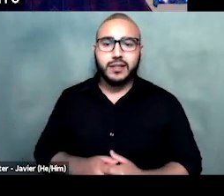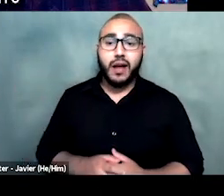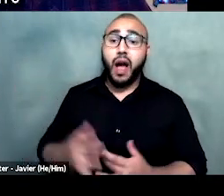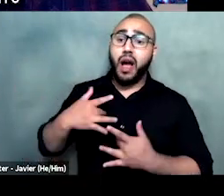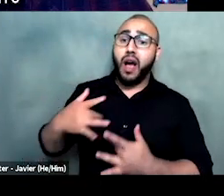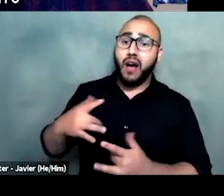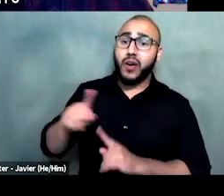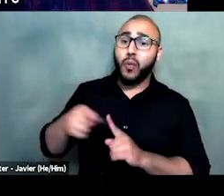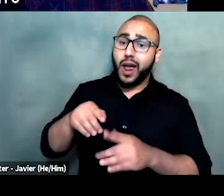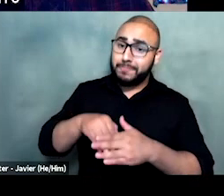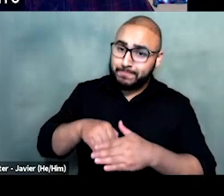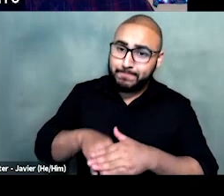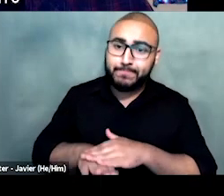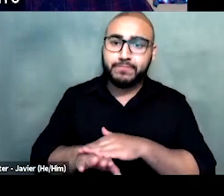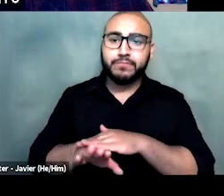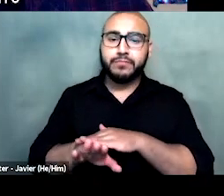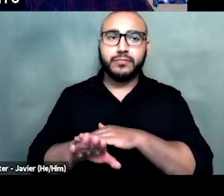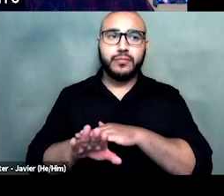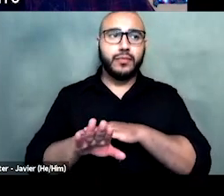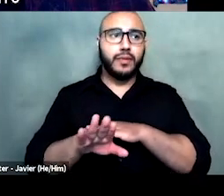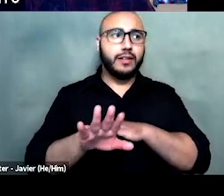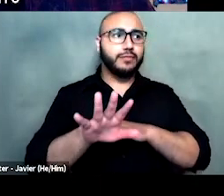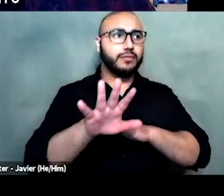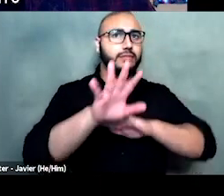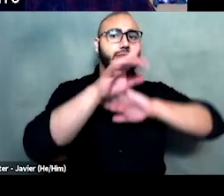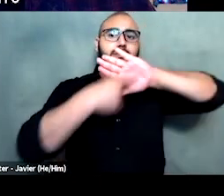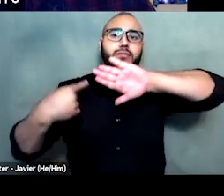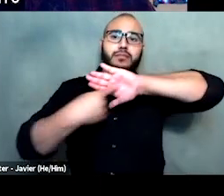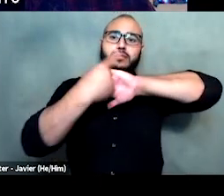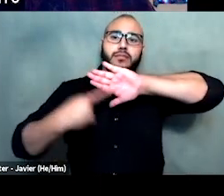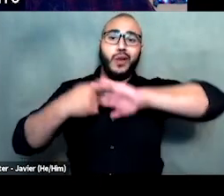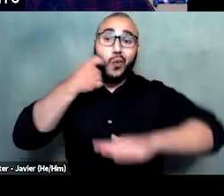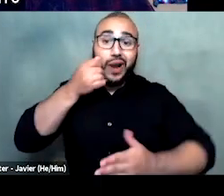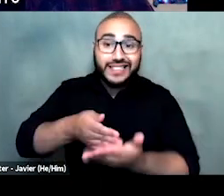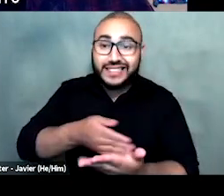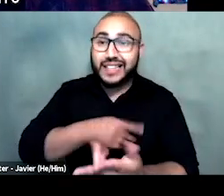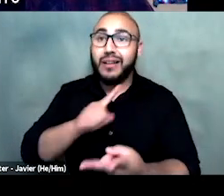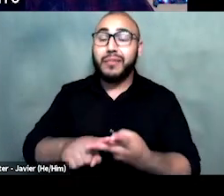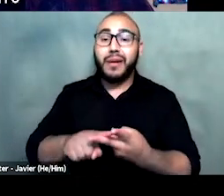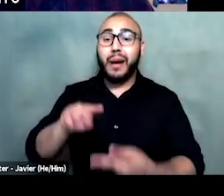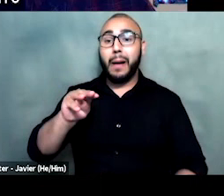into Western institutions. And oftentimes when we do, we experience a tremendous amount